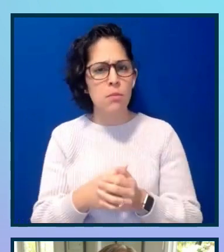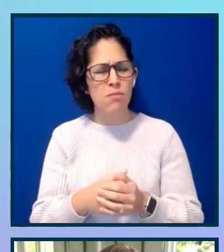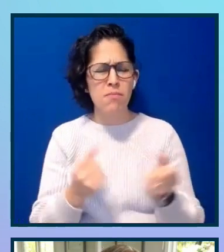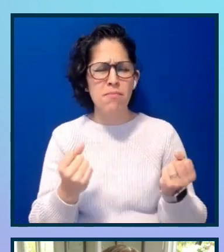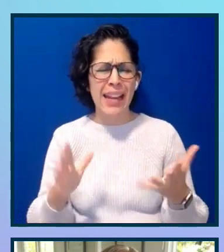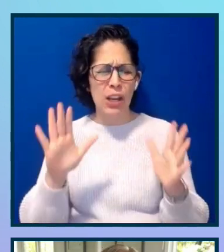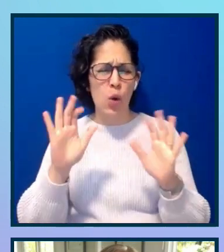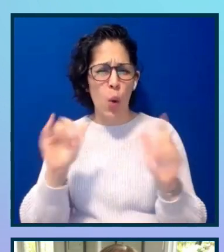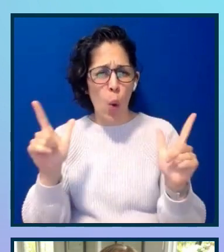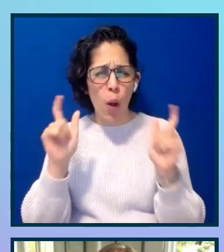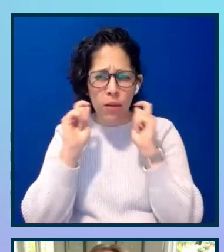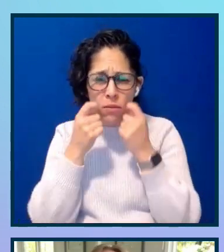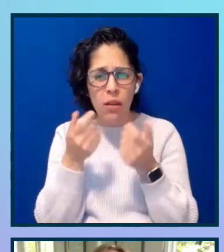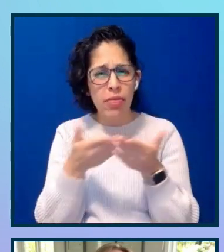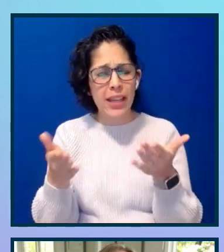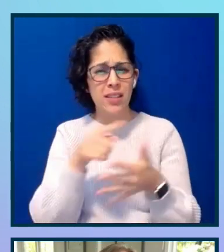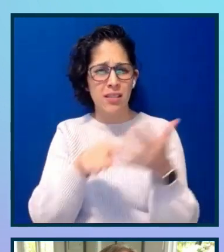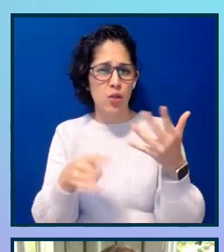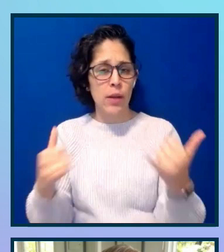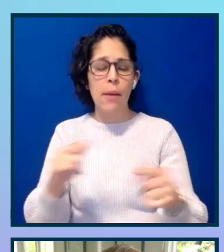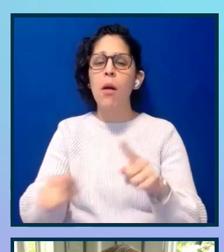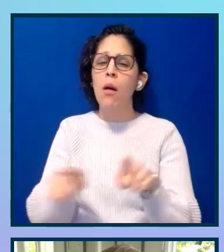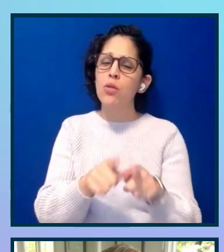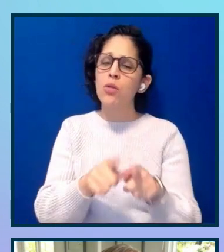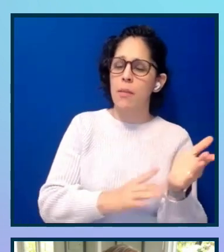but there's also some serious topics that we have to talk about on this front.